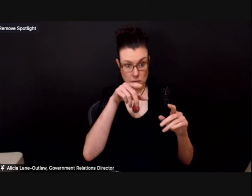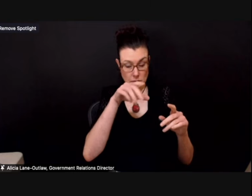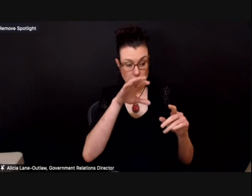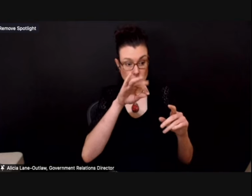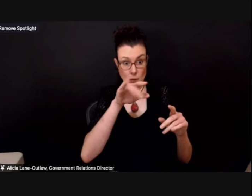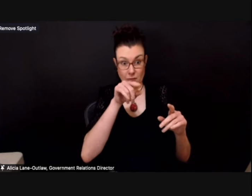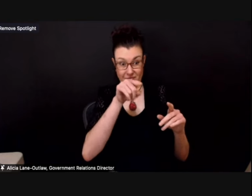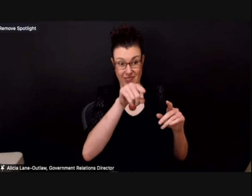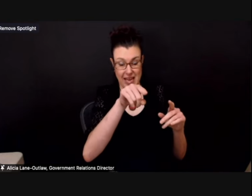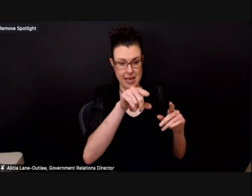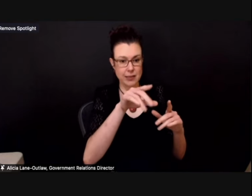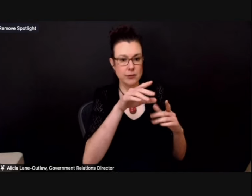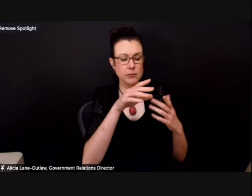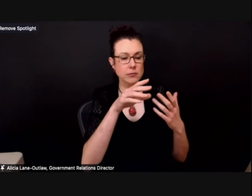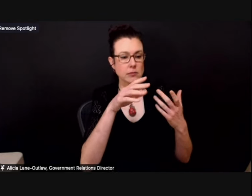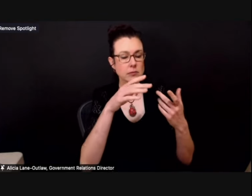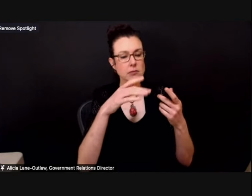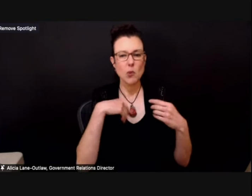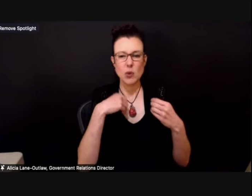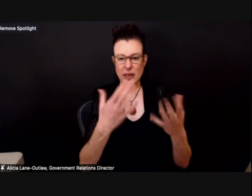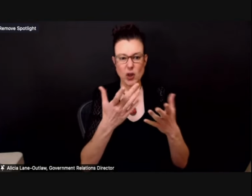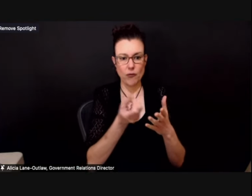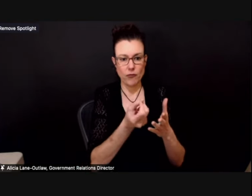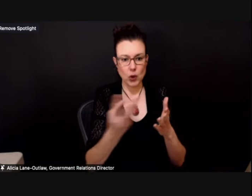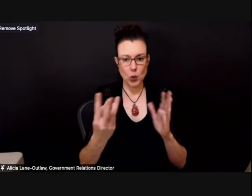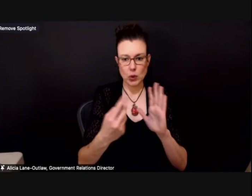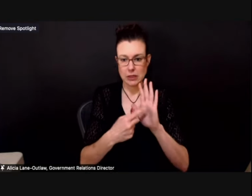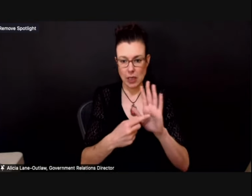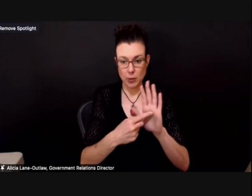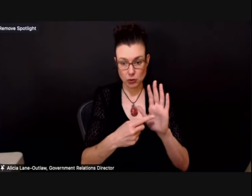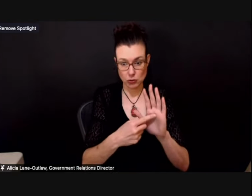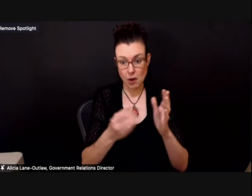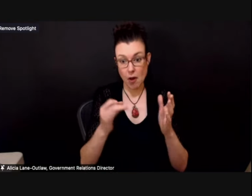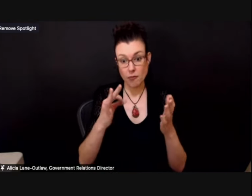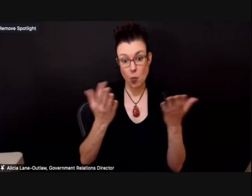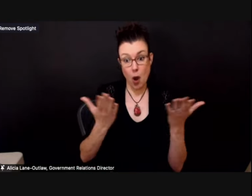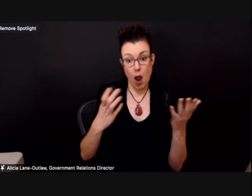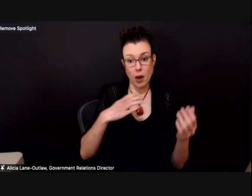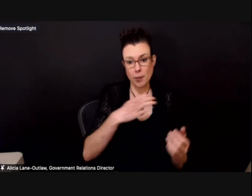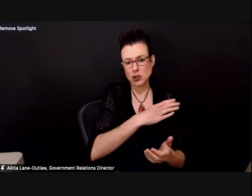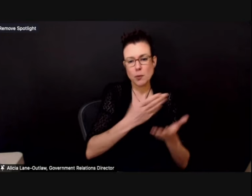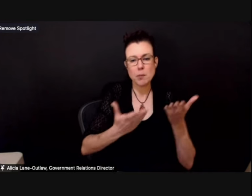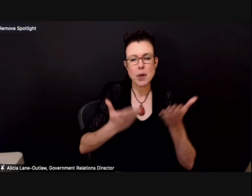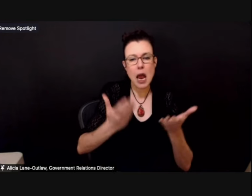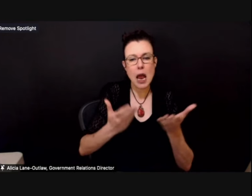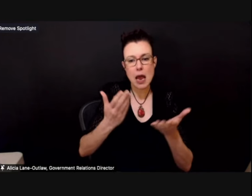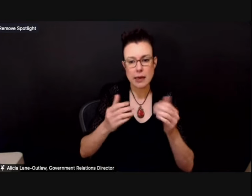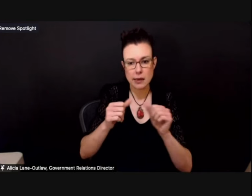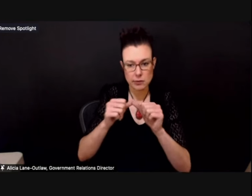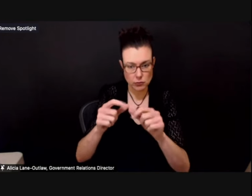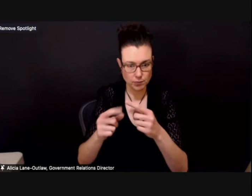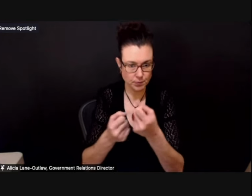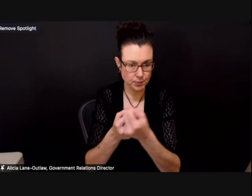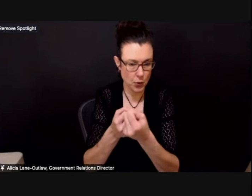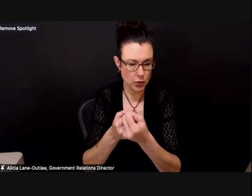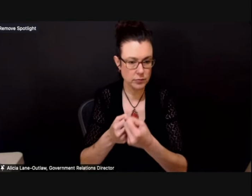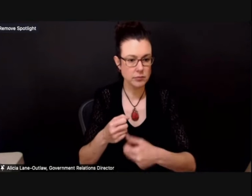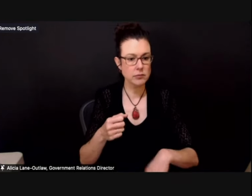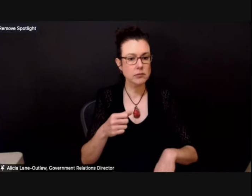agenda. Here are a few examples.